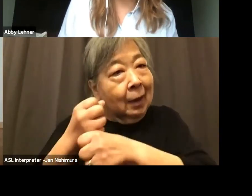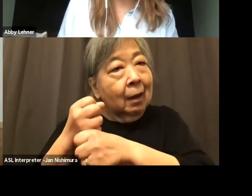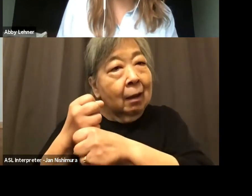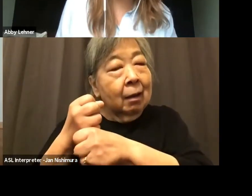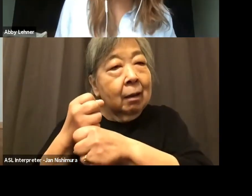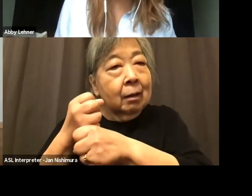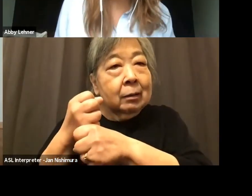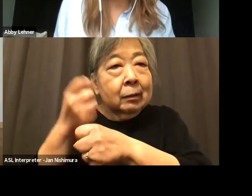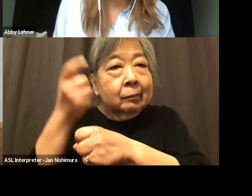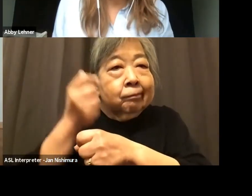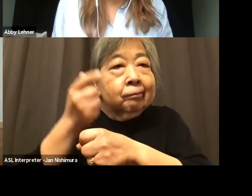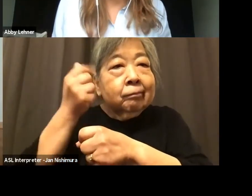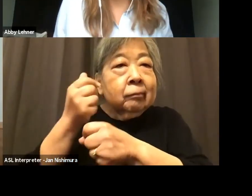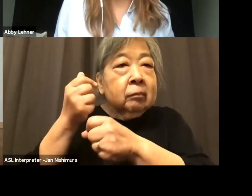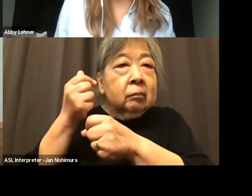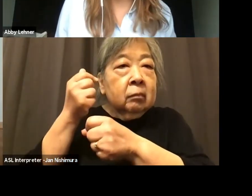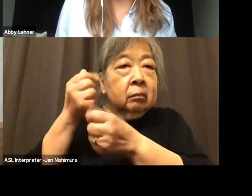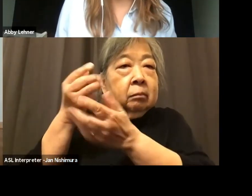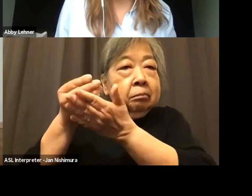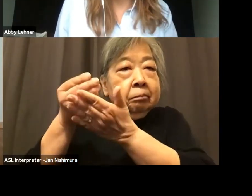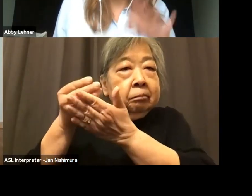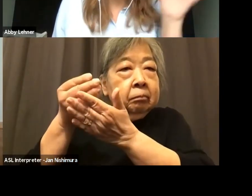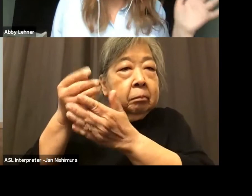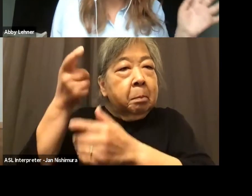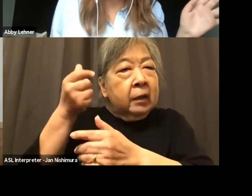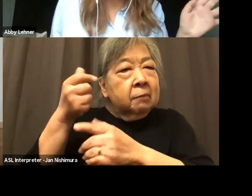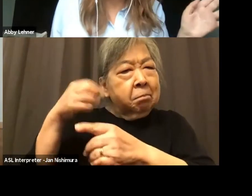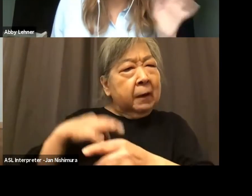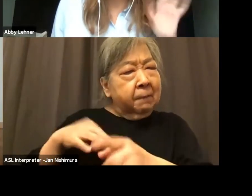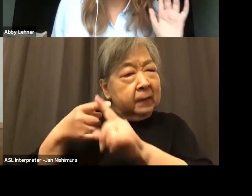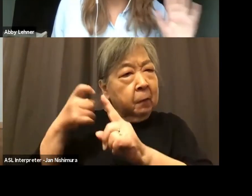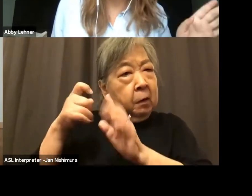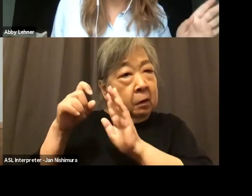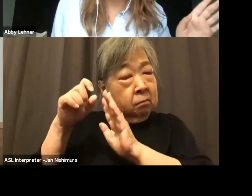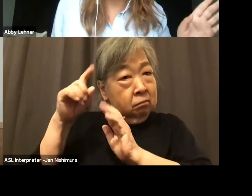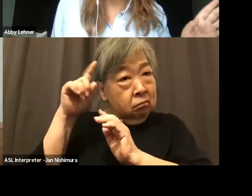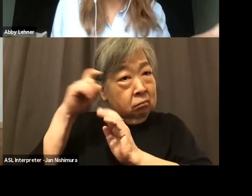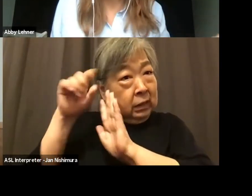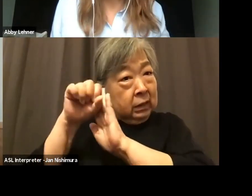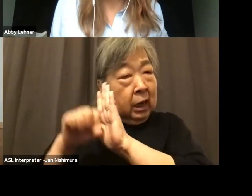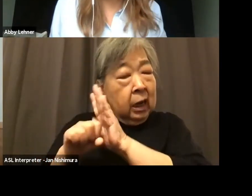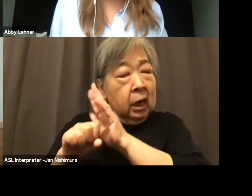benefits. I found it a bit difficult, so if anyone in this webinar today